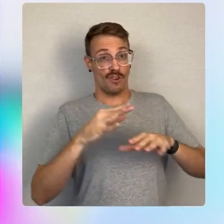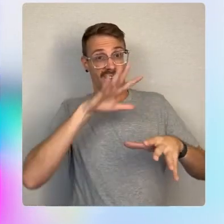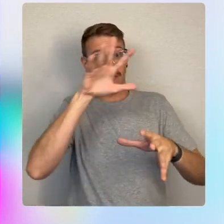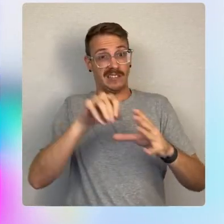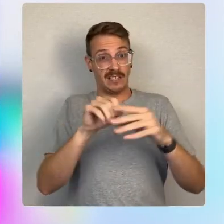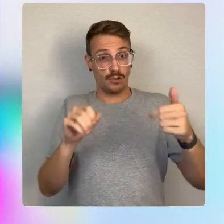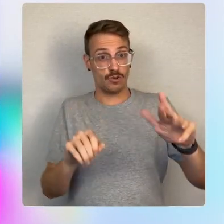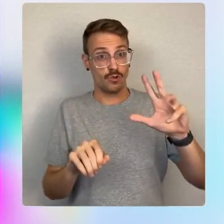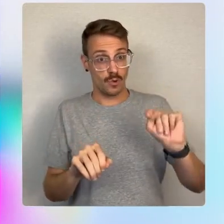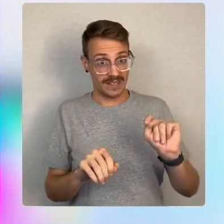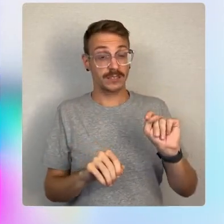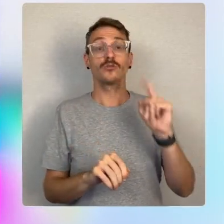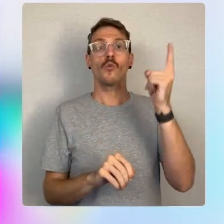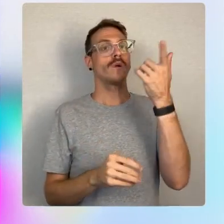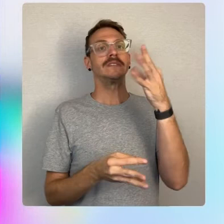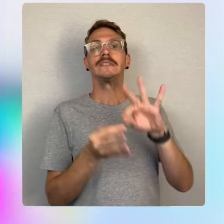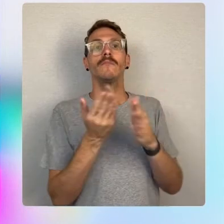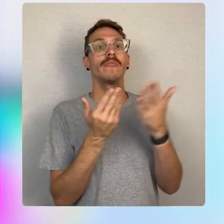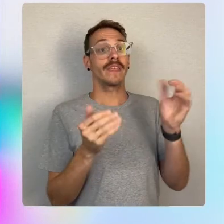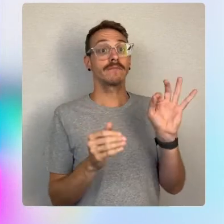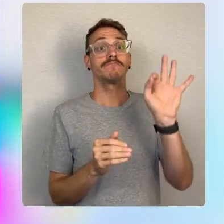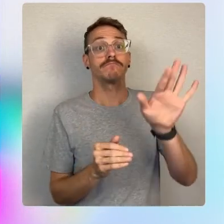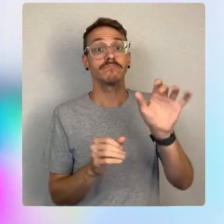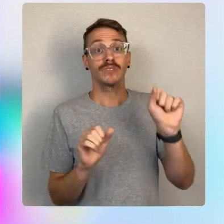One of the simplest things you can do, obviously,